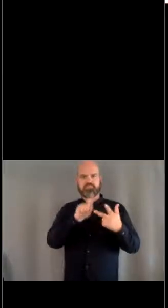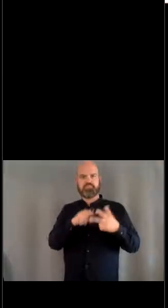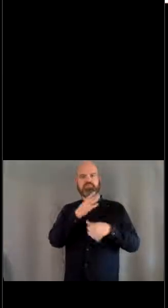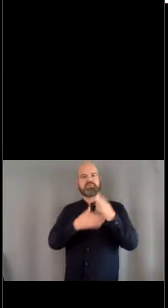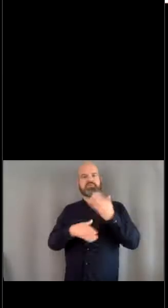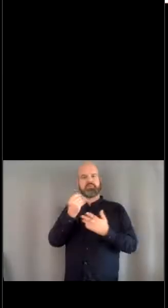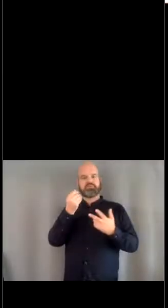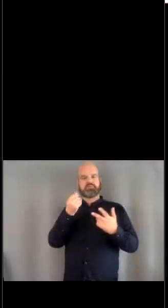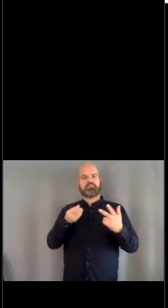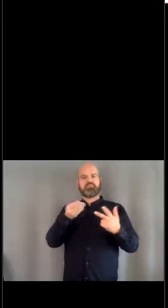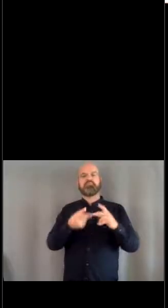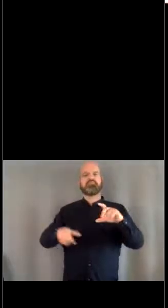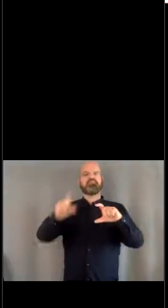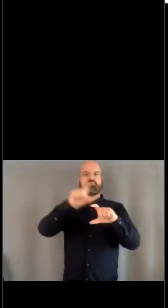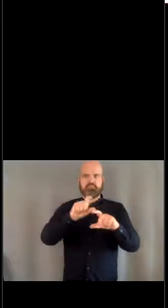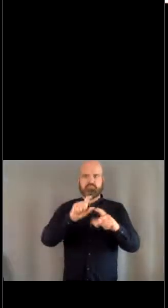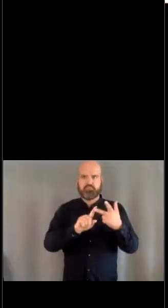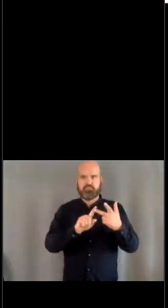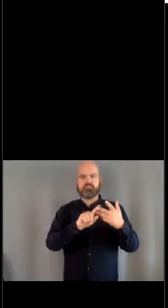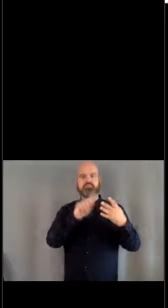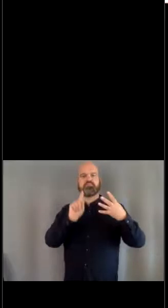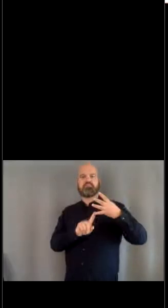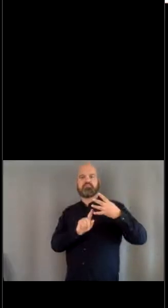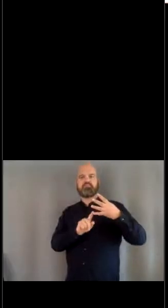economic empowerment and education. Next slide.